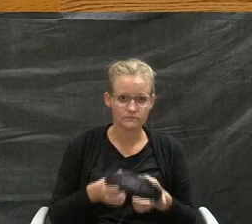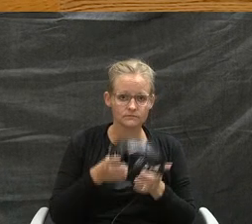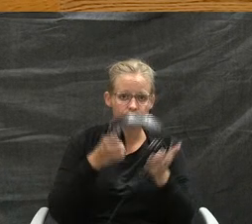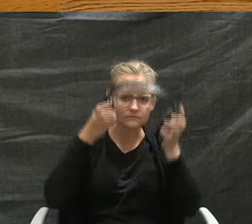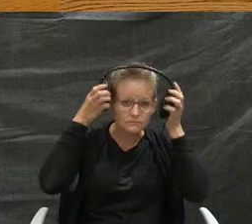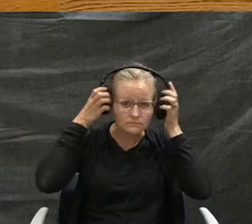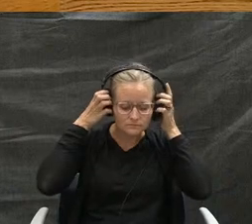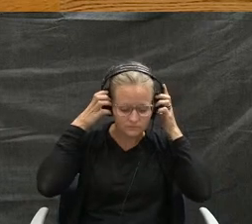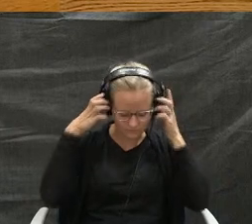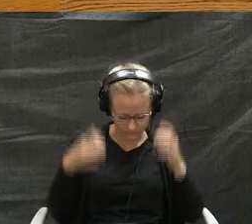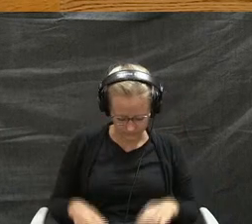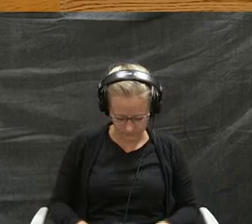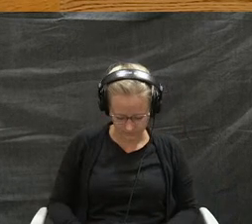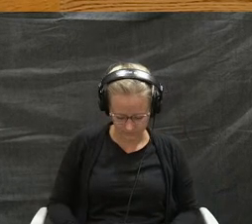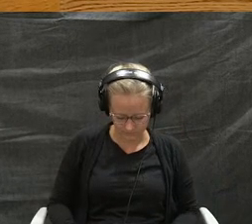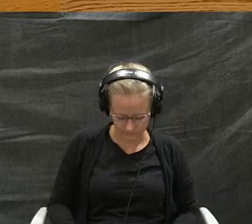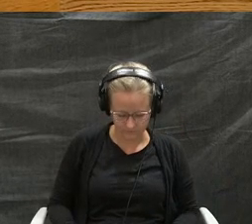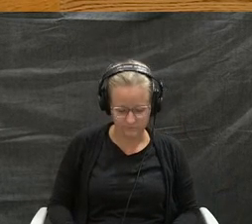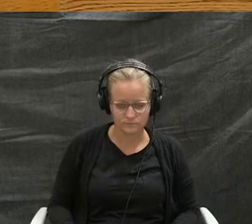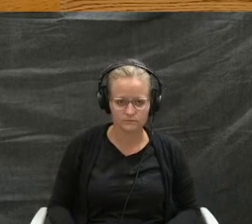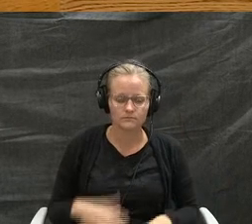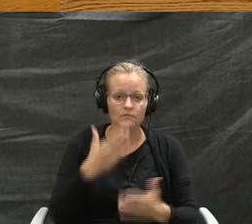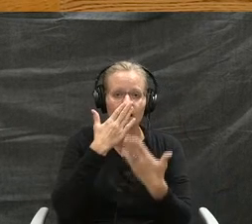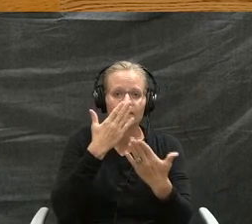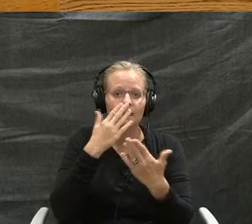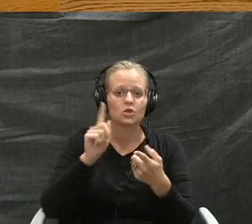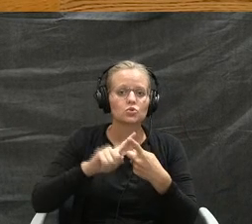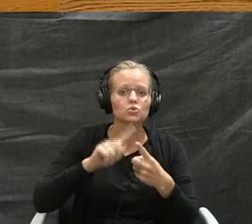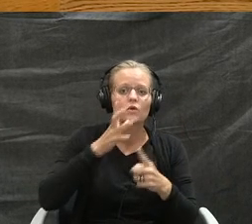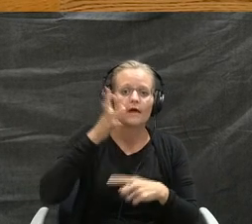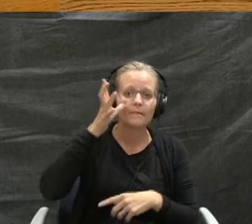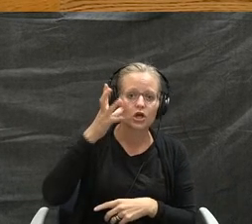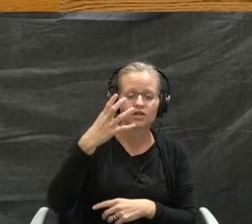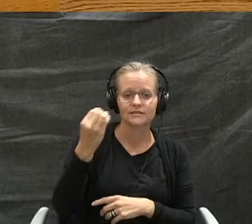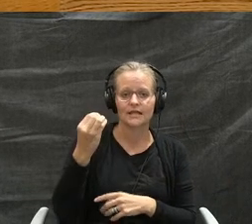students or your parents and teachers who are involved in